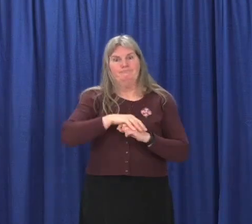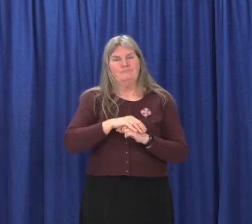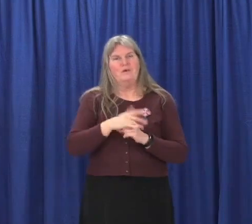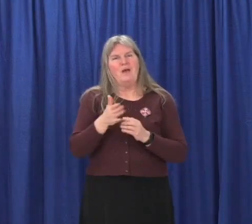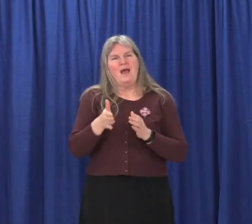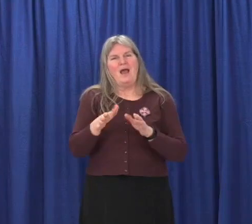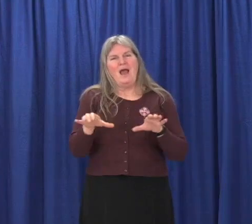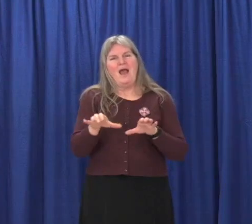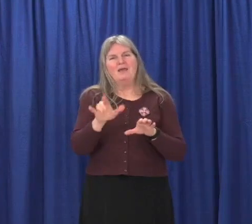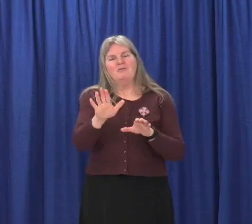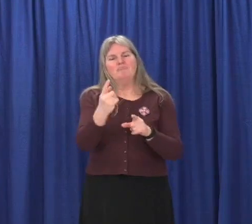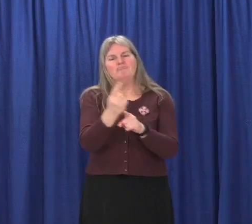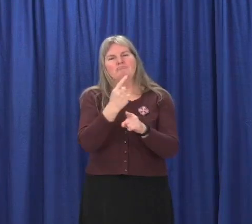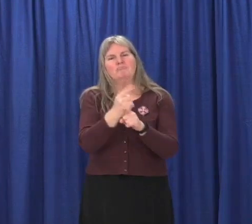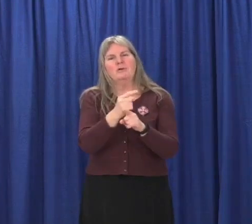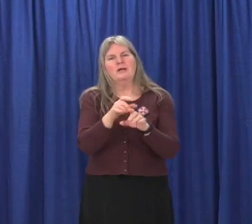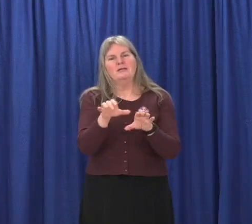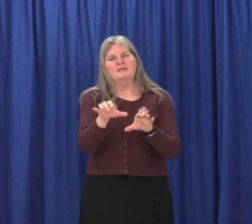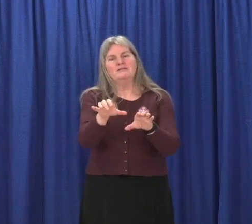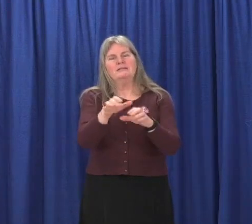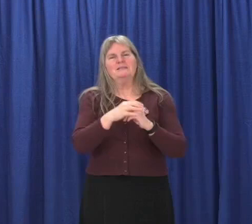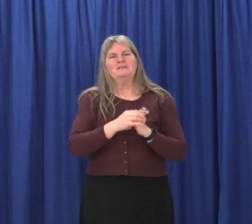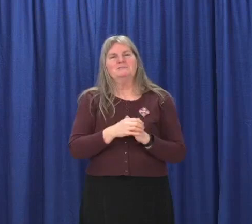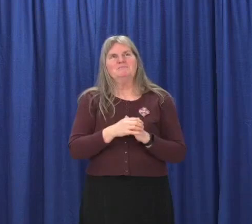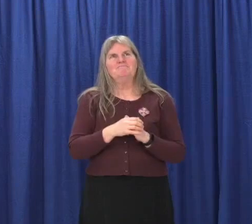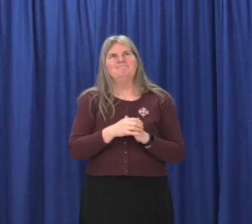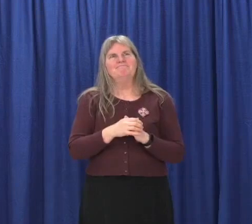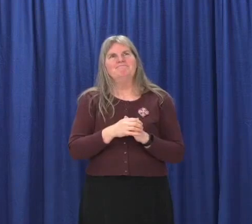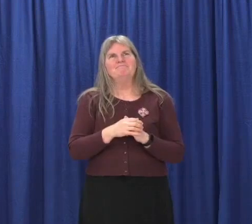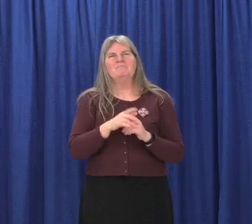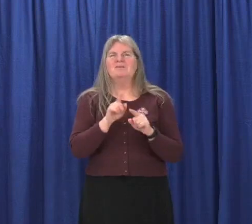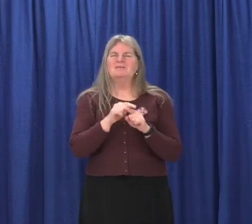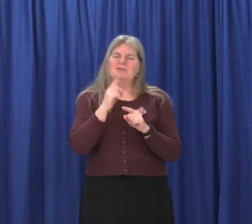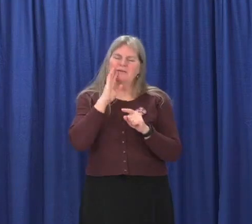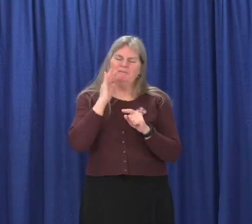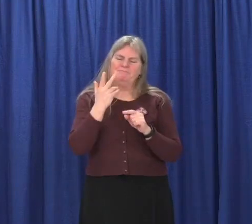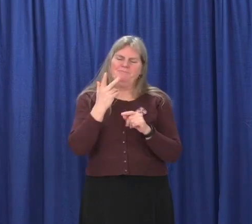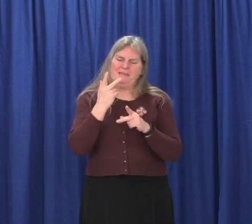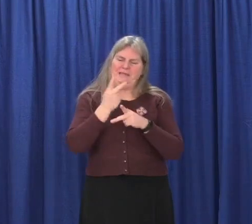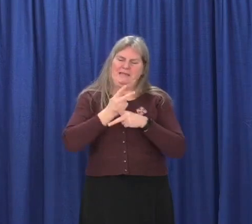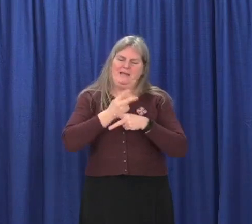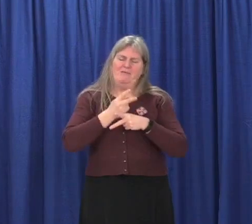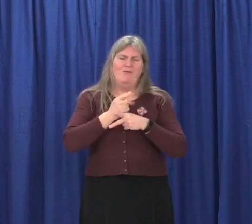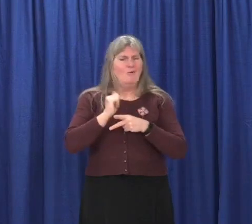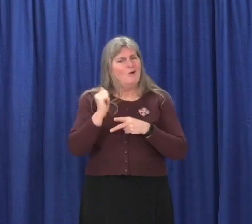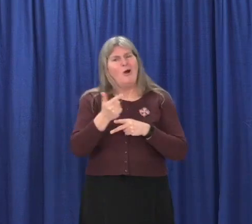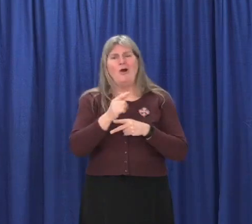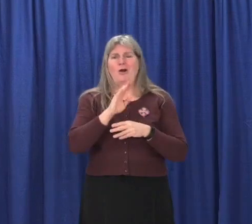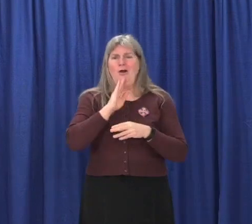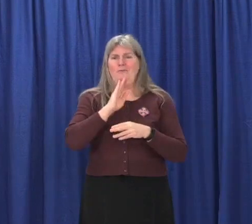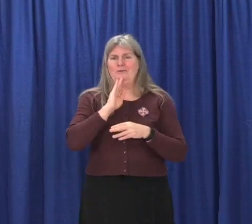I would caution as well, you know, we' 're all frustrated. I say, probably the most frustrated